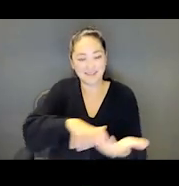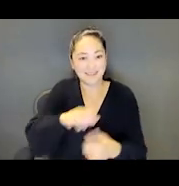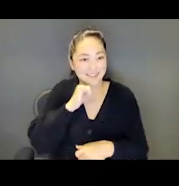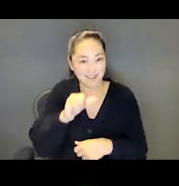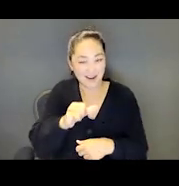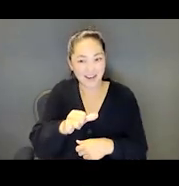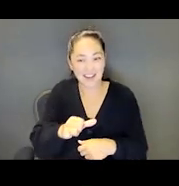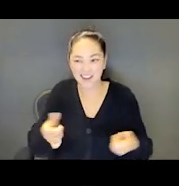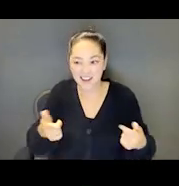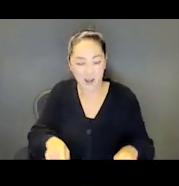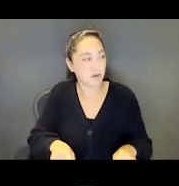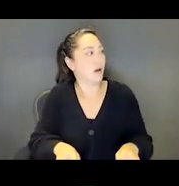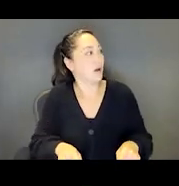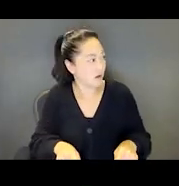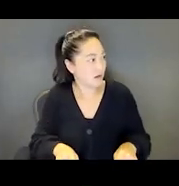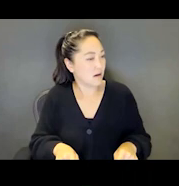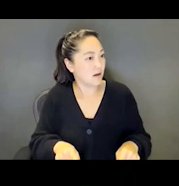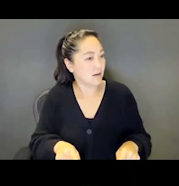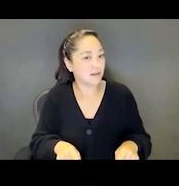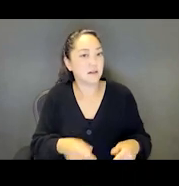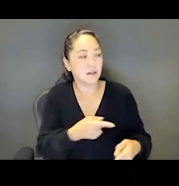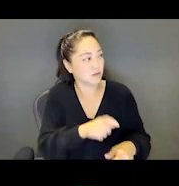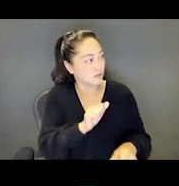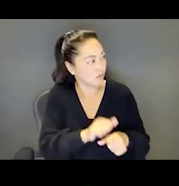you realize that you both department works at the same time.